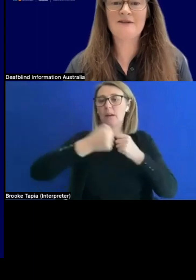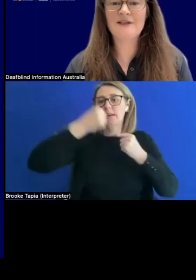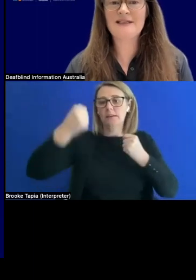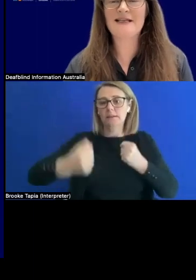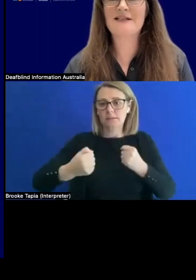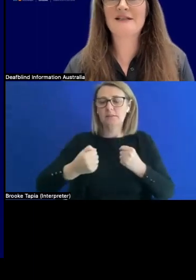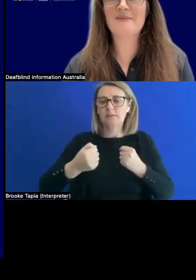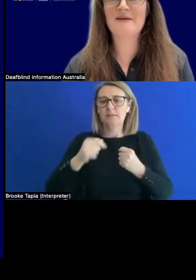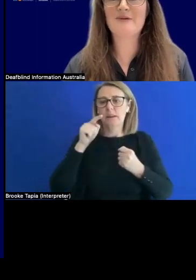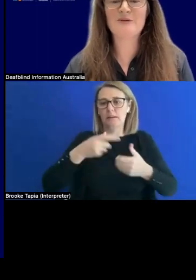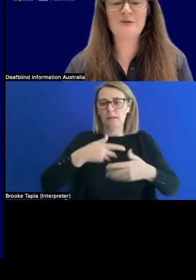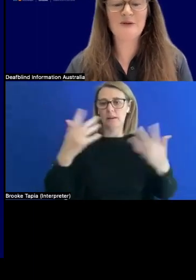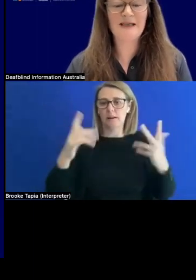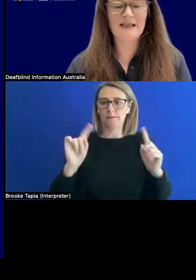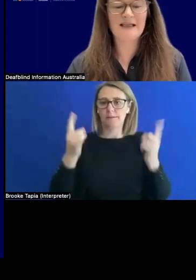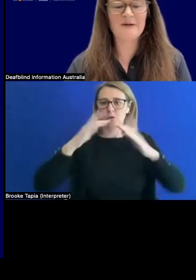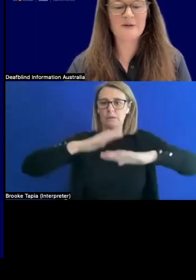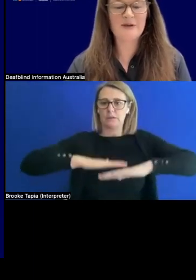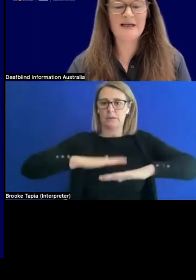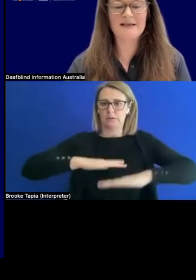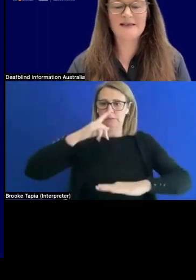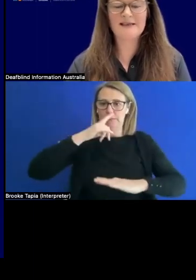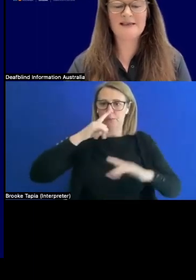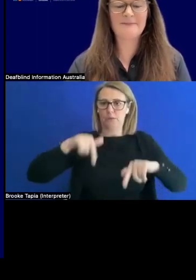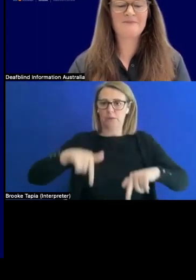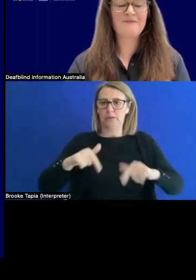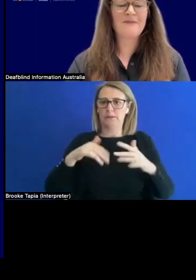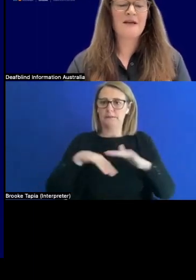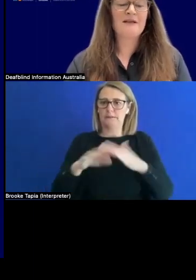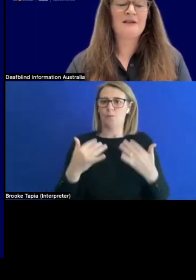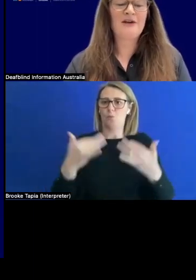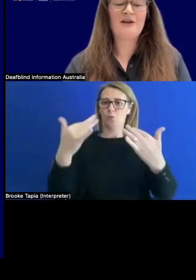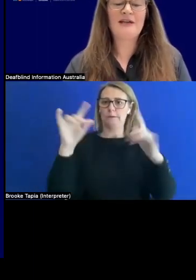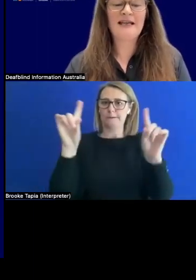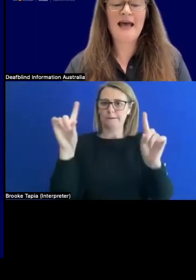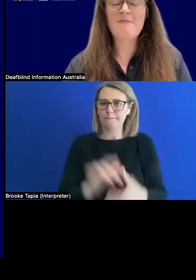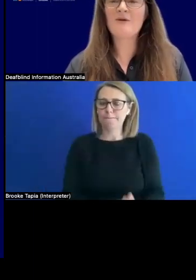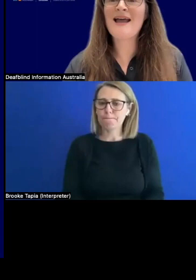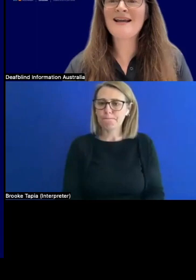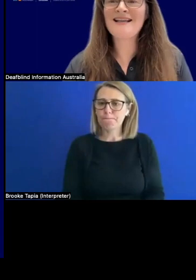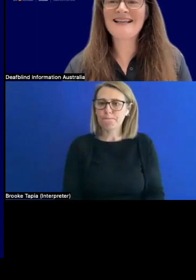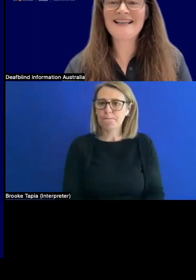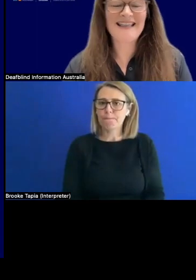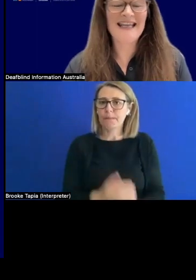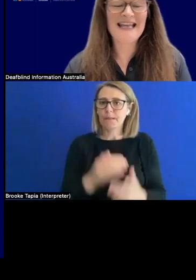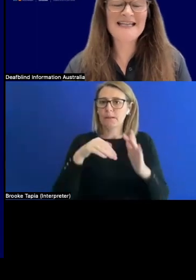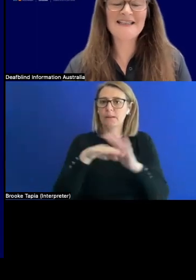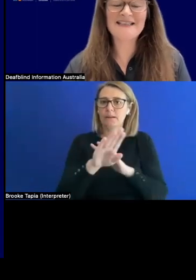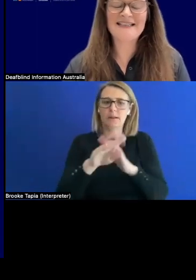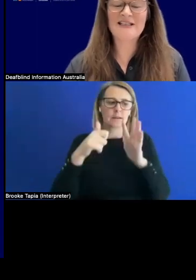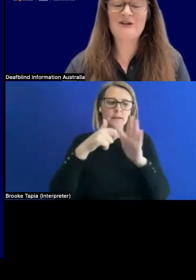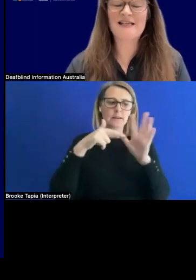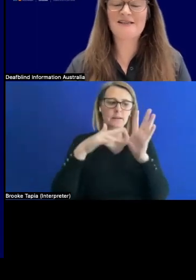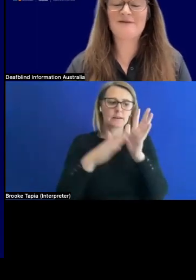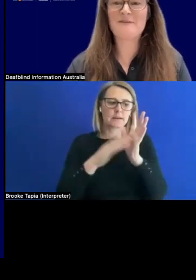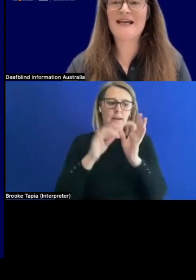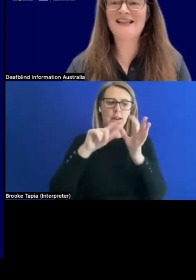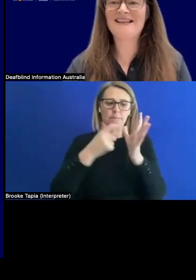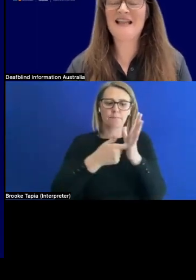First Nations people in the audience. In Kambarang, the heat is transforming the